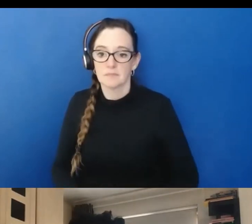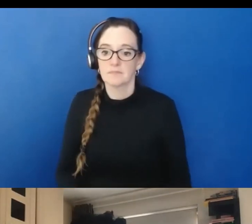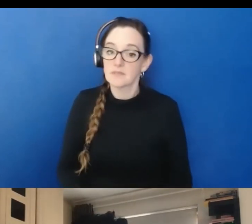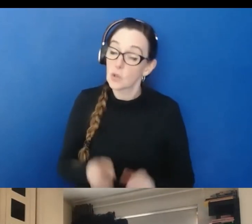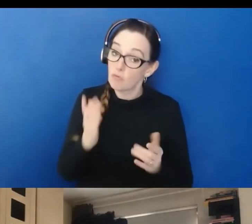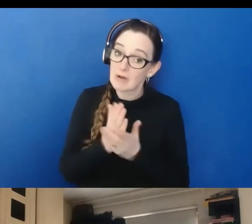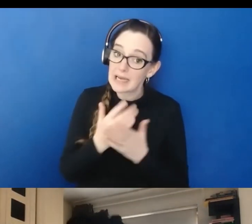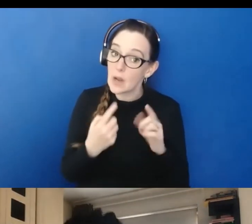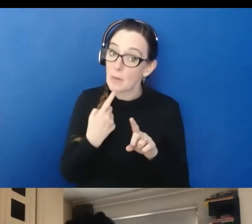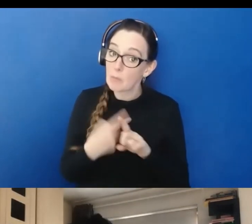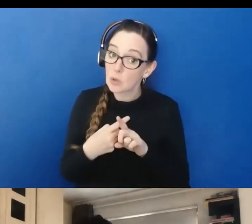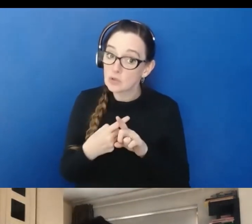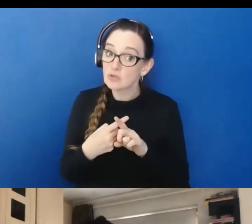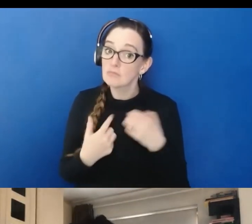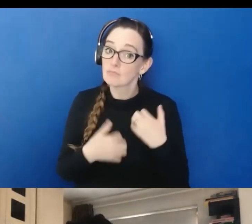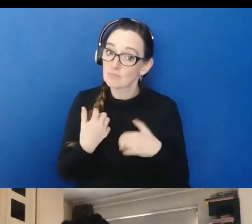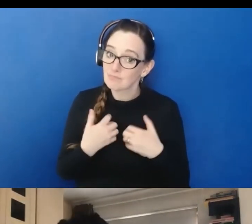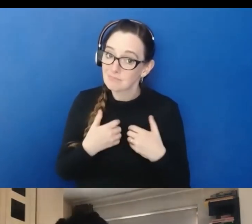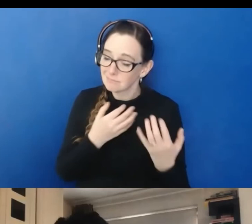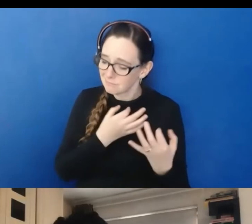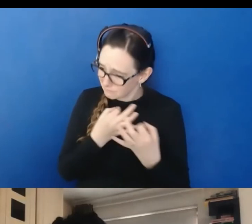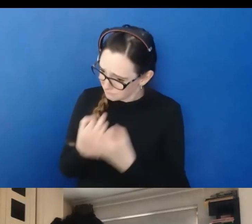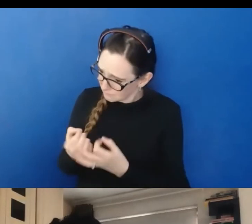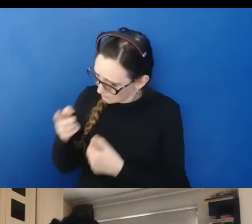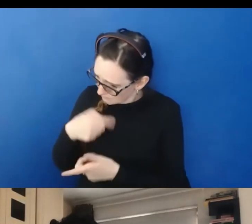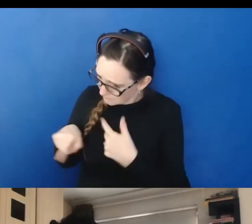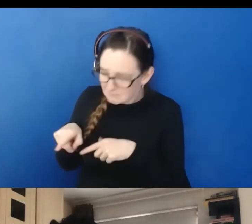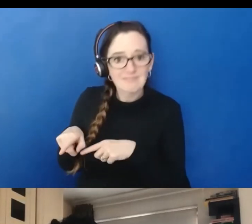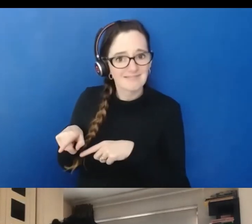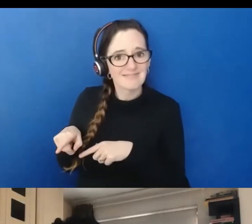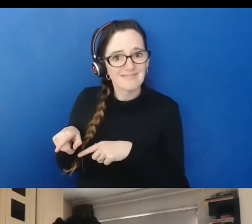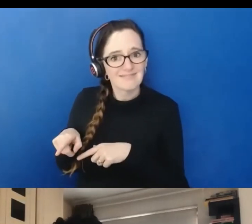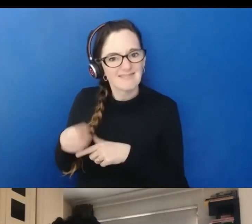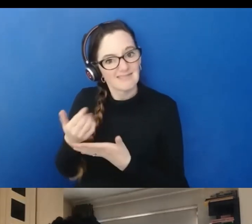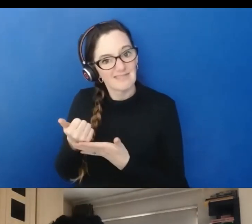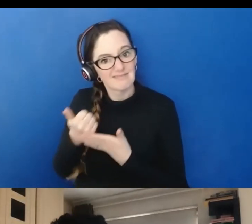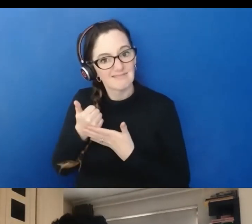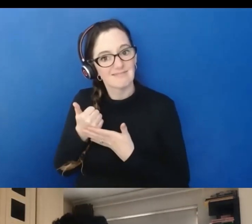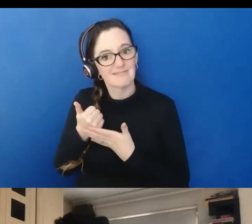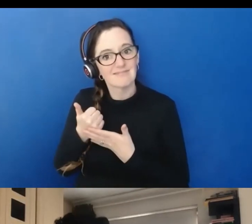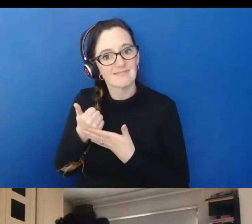interest in these institutions that are particularly asking for advice and space to be able to